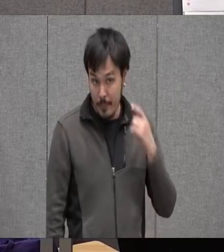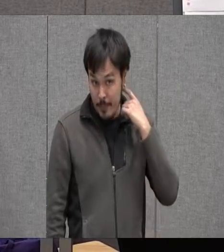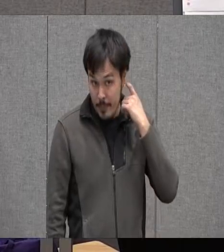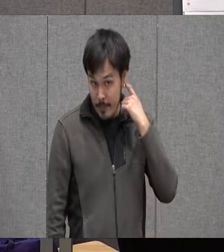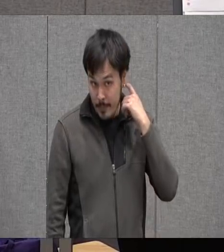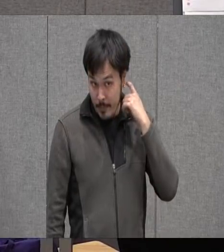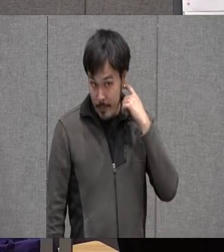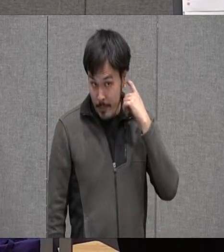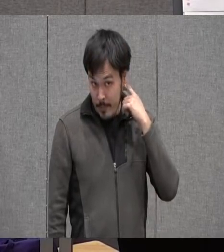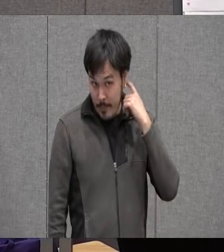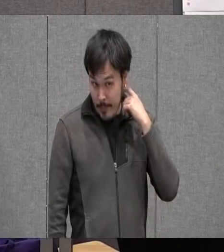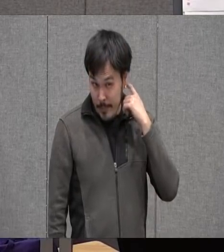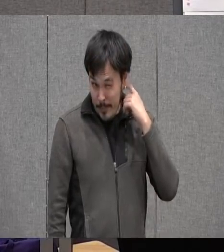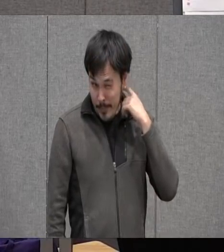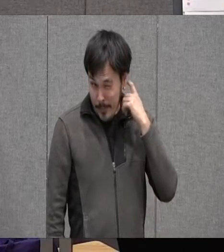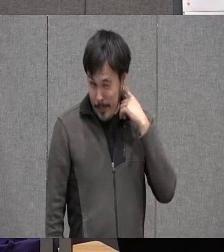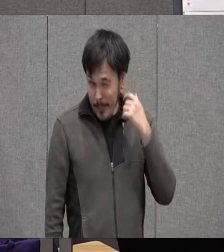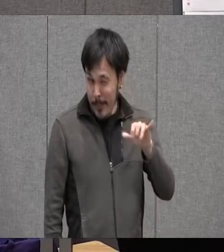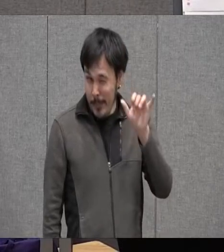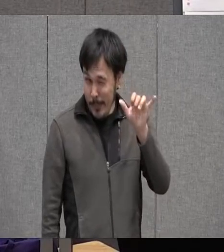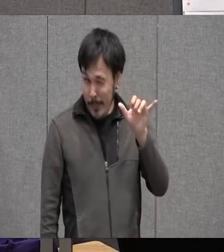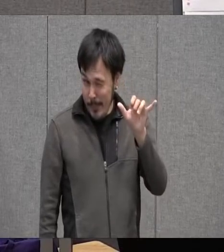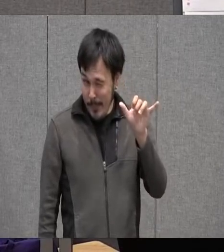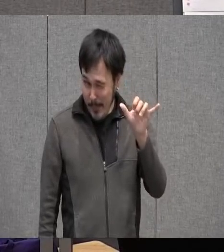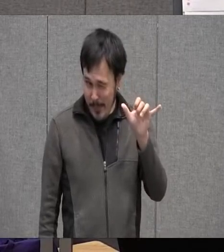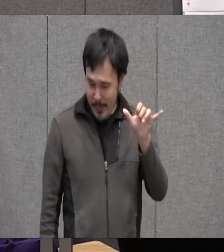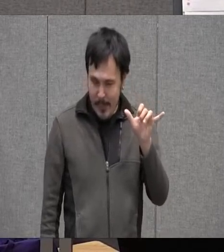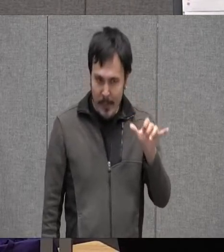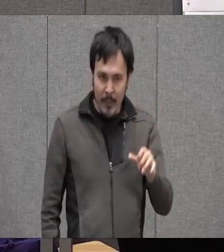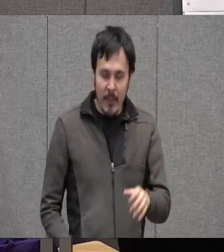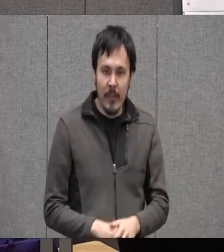Ah, I know. I thought about it.